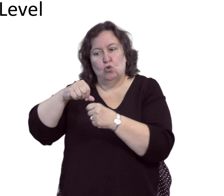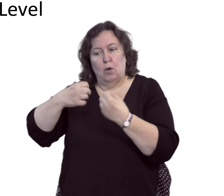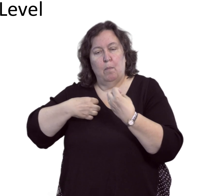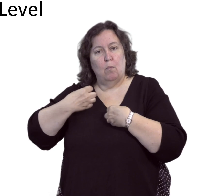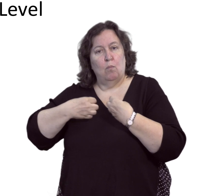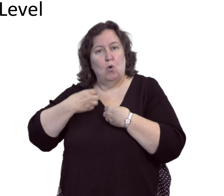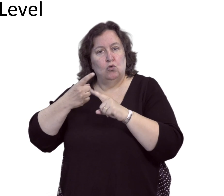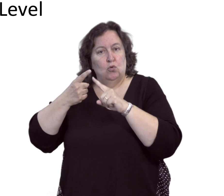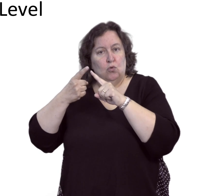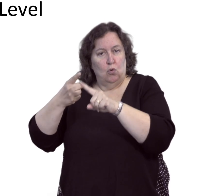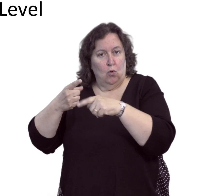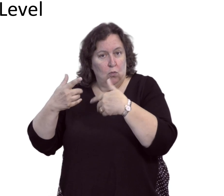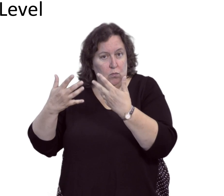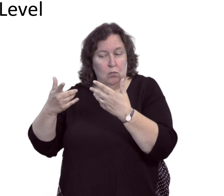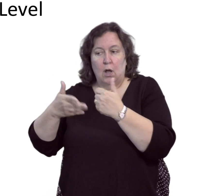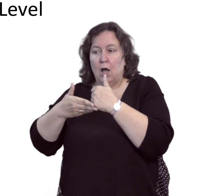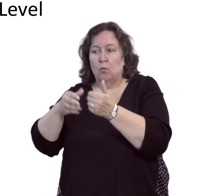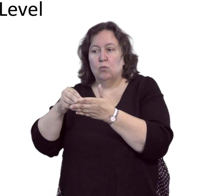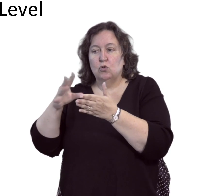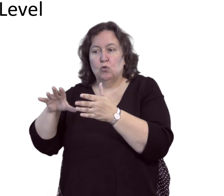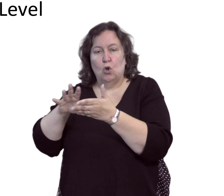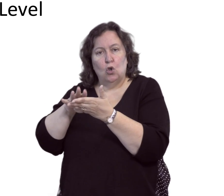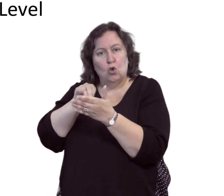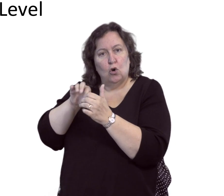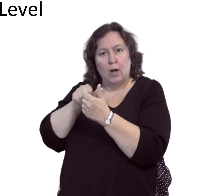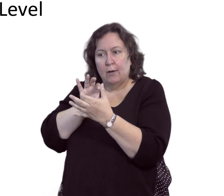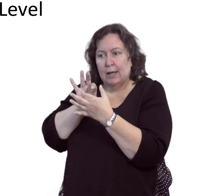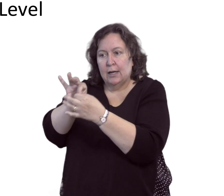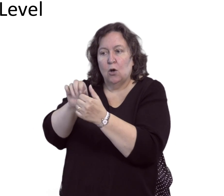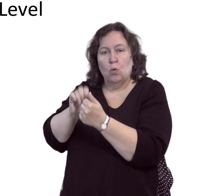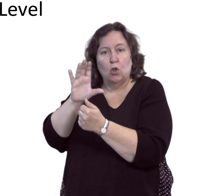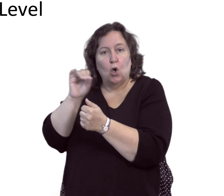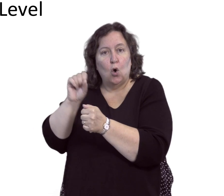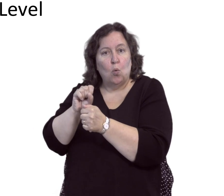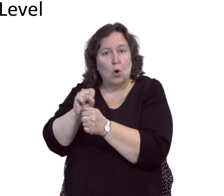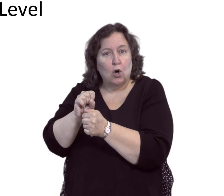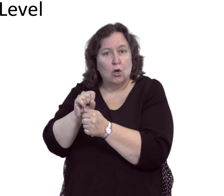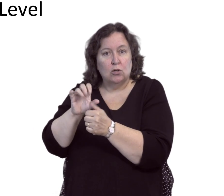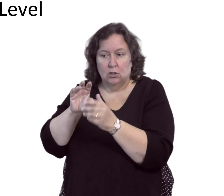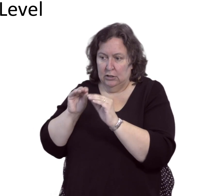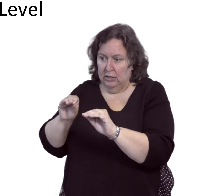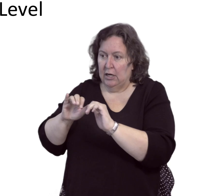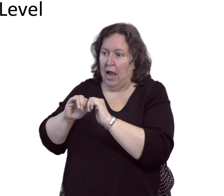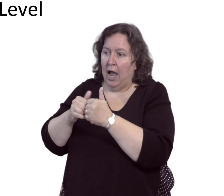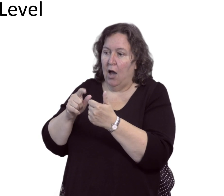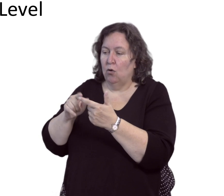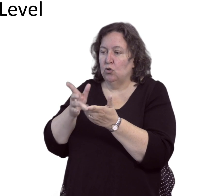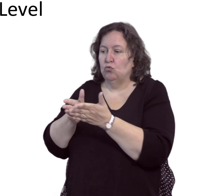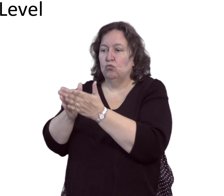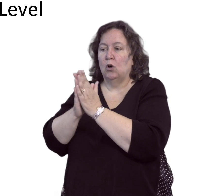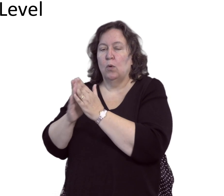a social-emotional goal to help the student learn how to connect with co-workers or request support from